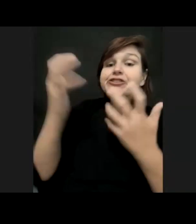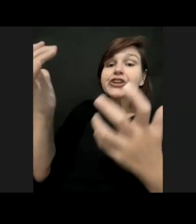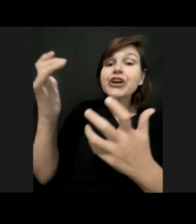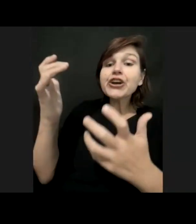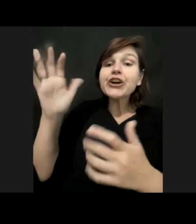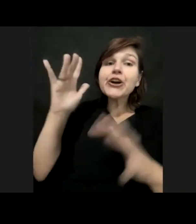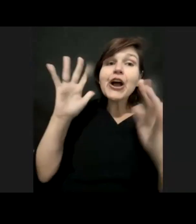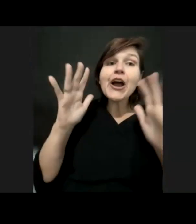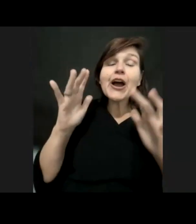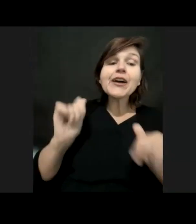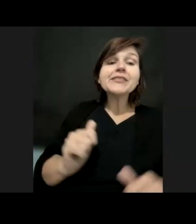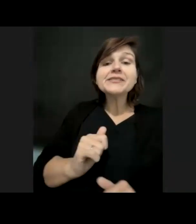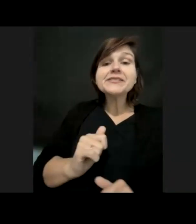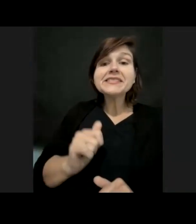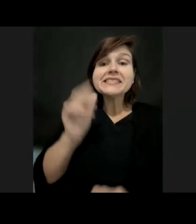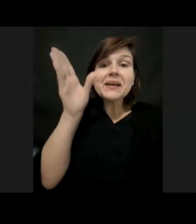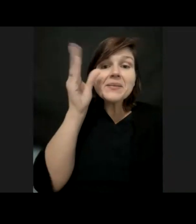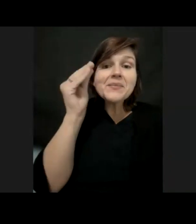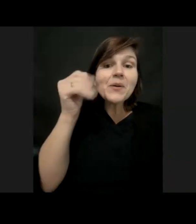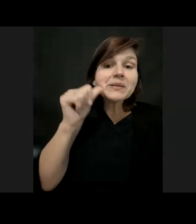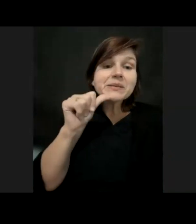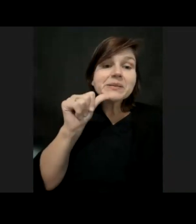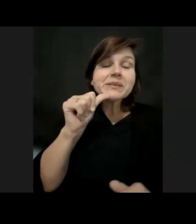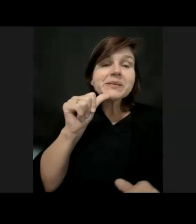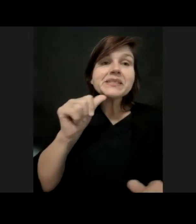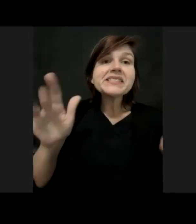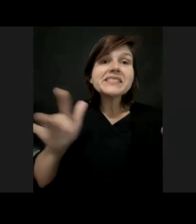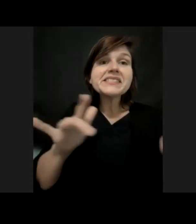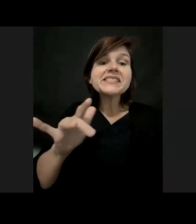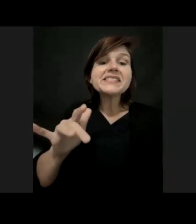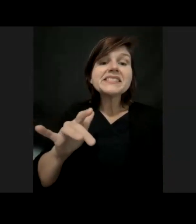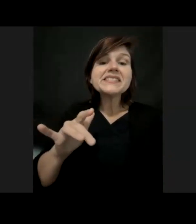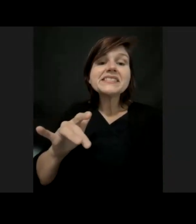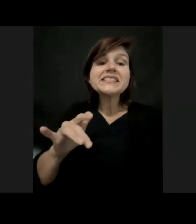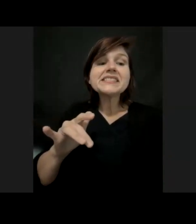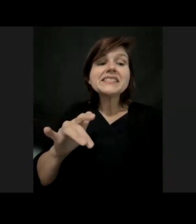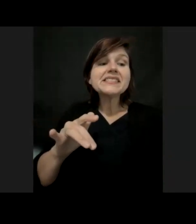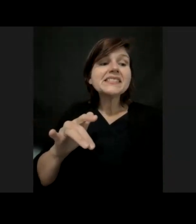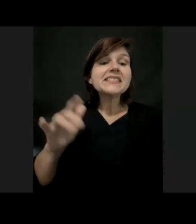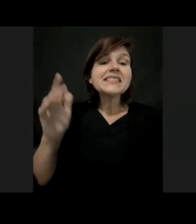So, boys and girls, I'm sticking on the stripes on Mr. Socks's face.